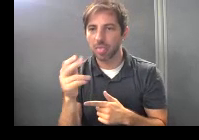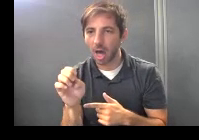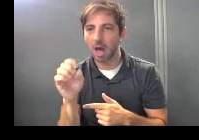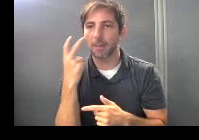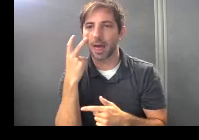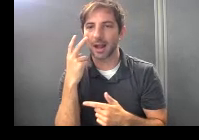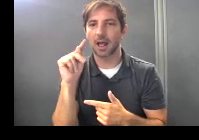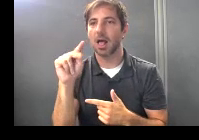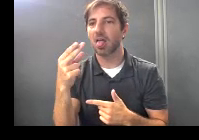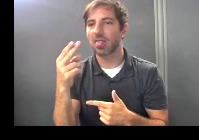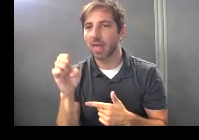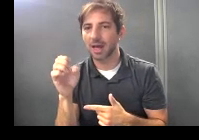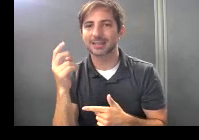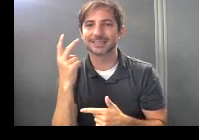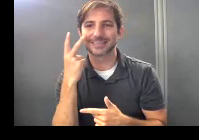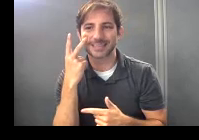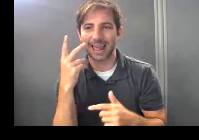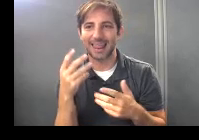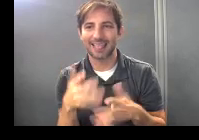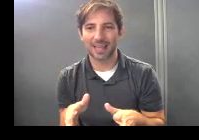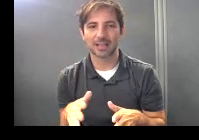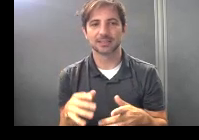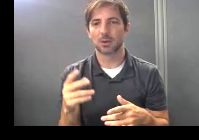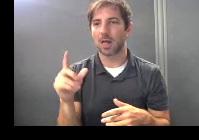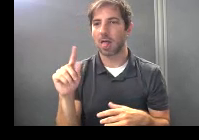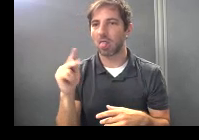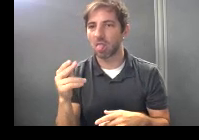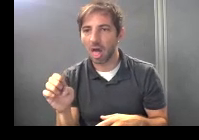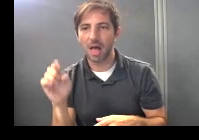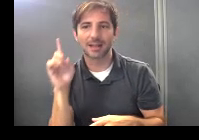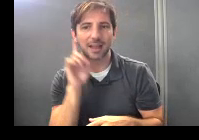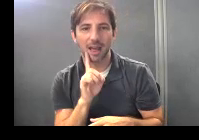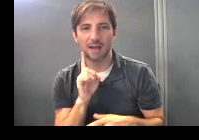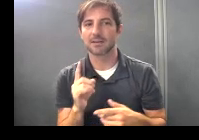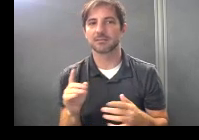IT'S BETTER TO SAY A PERSON WHO IS BIND OR HAS LOW VISION.